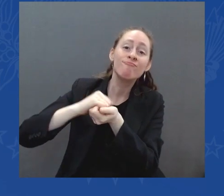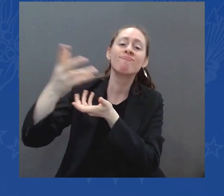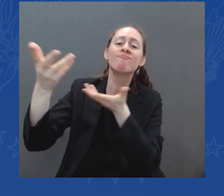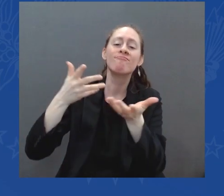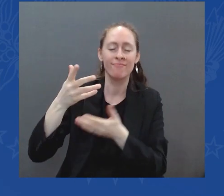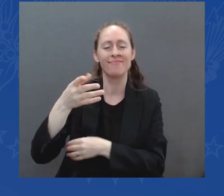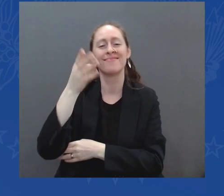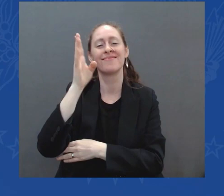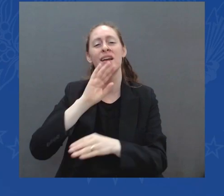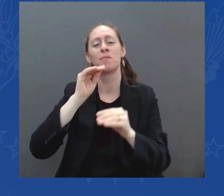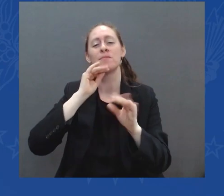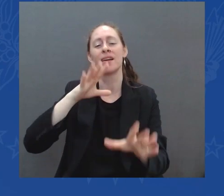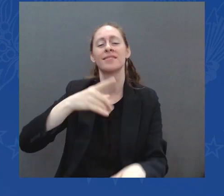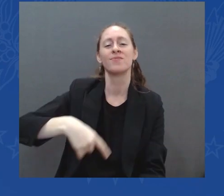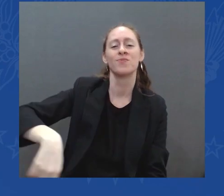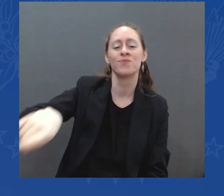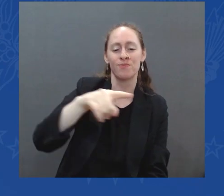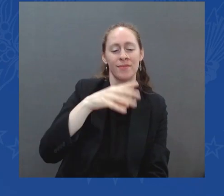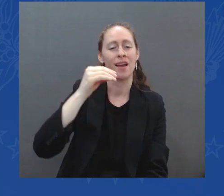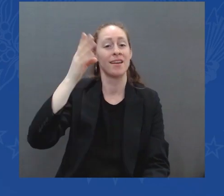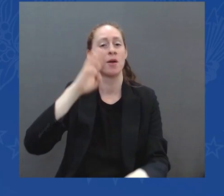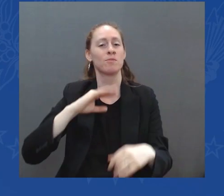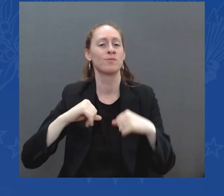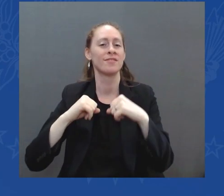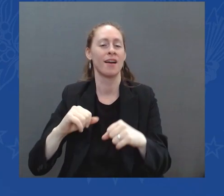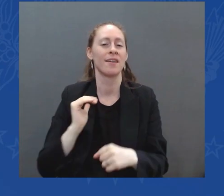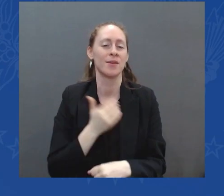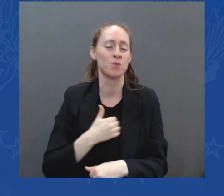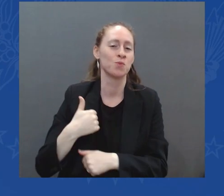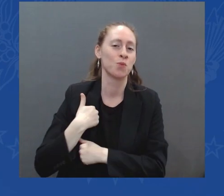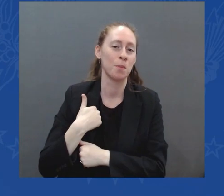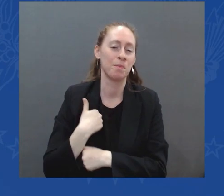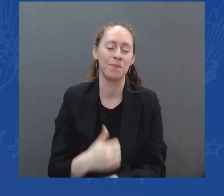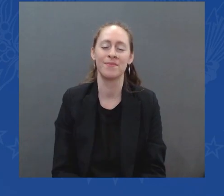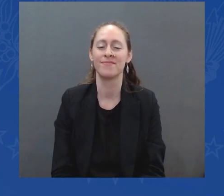How badly is Vladimir Putin being misinformed by his advisors?